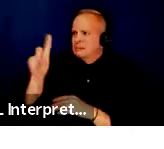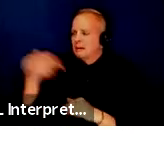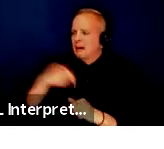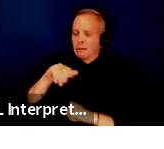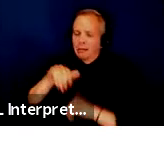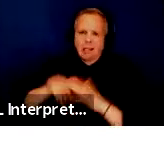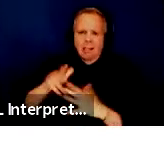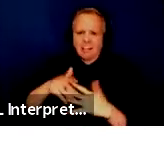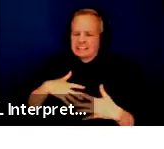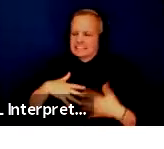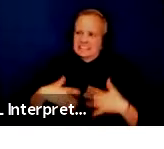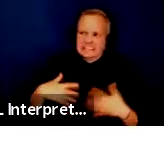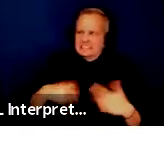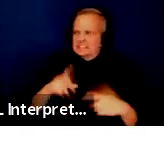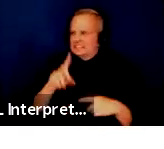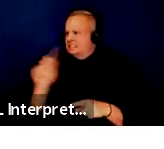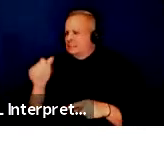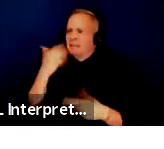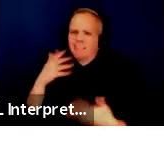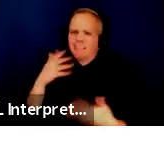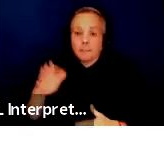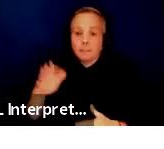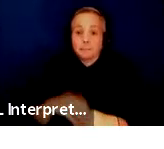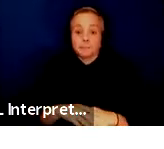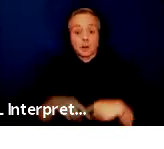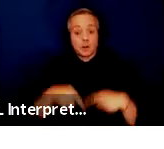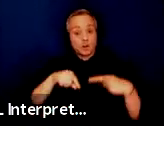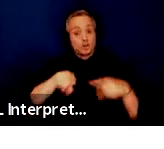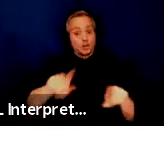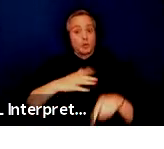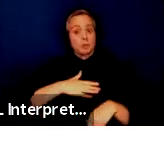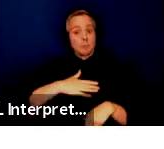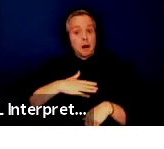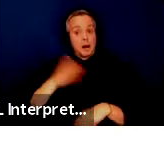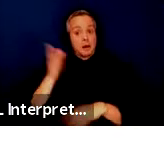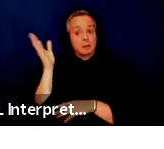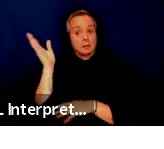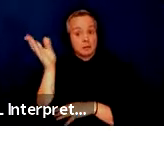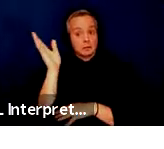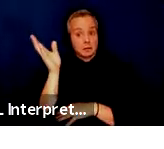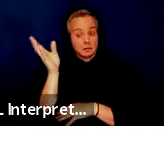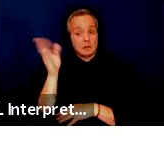THEM. DURING MY PRESENTATION, SHE NOTICED THAT WE WERE VERY SIMILAR.